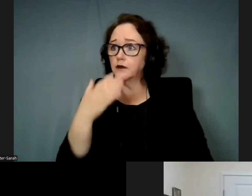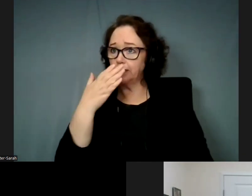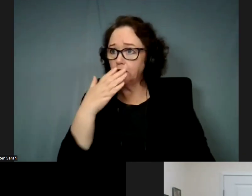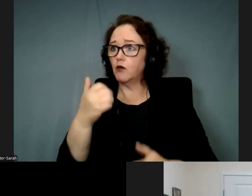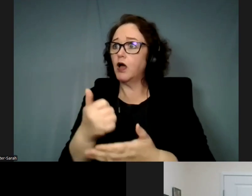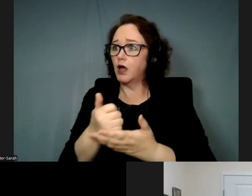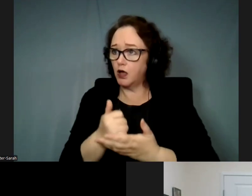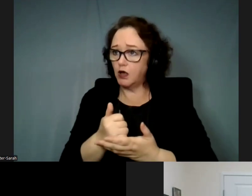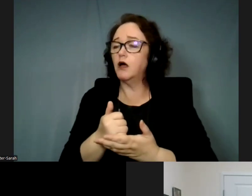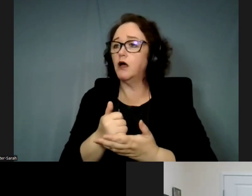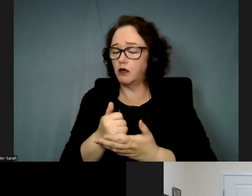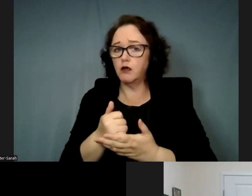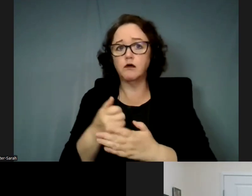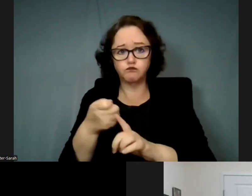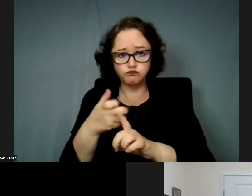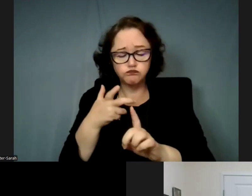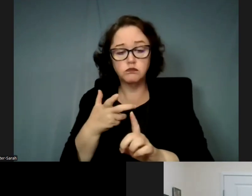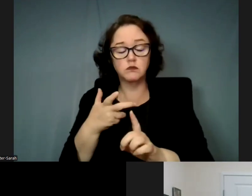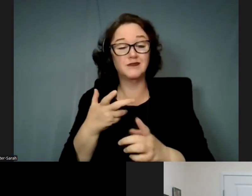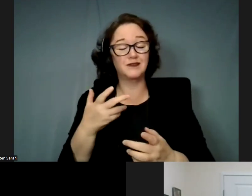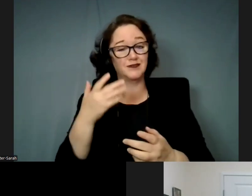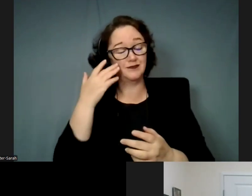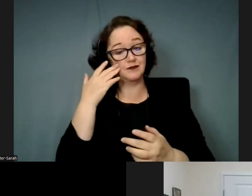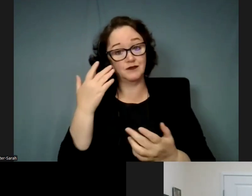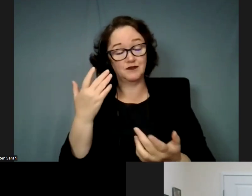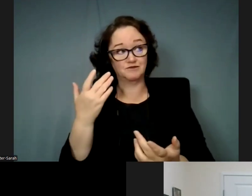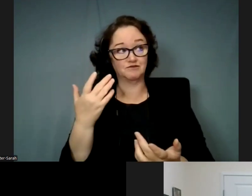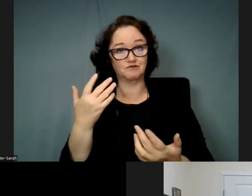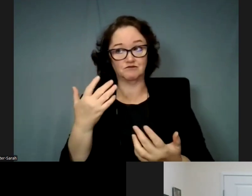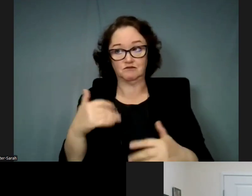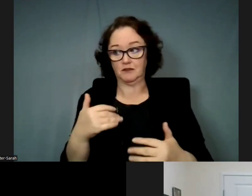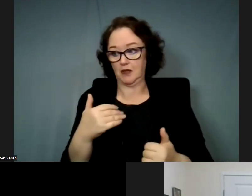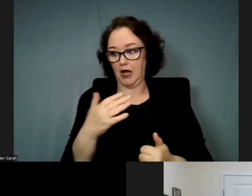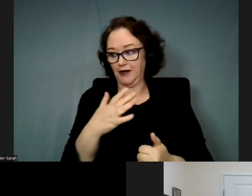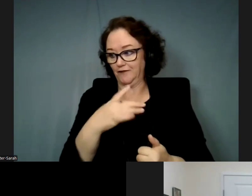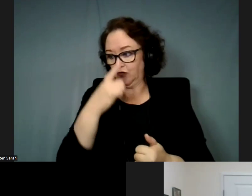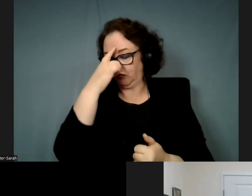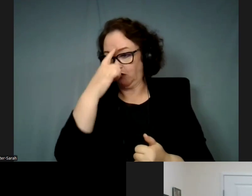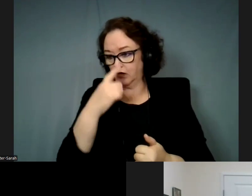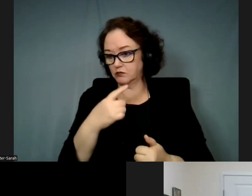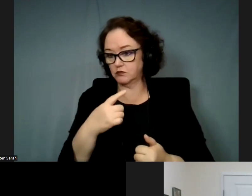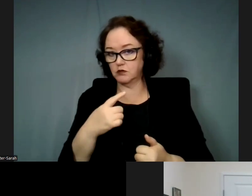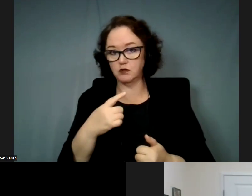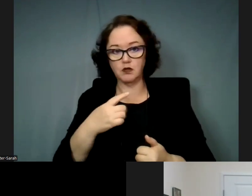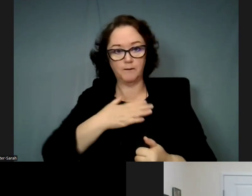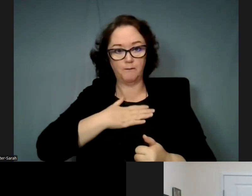As I told you before we started, it's never occurred to me to do that about my own communication, but I'm definitely gonna give